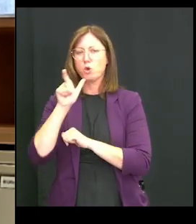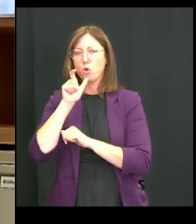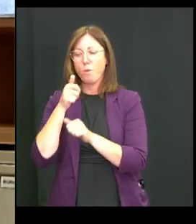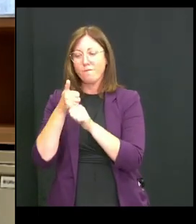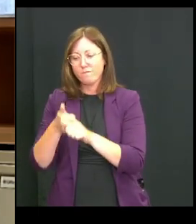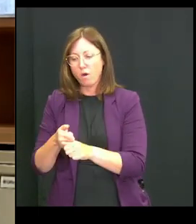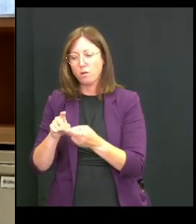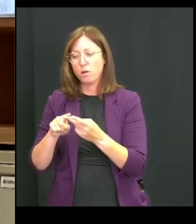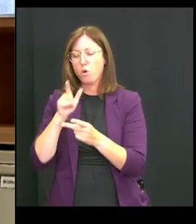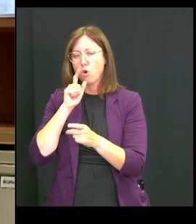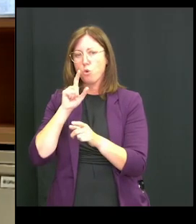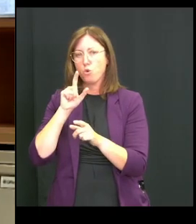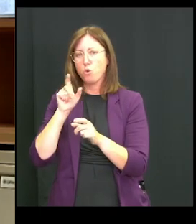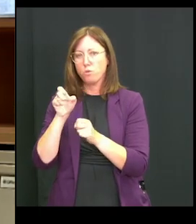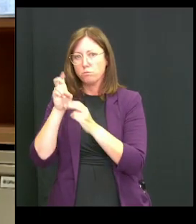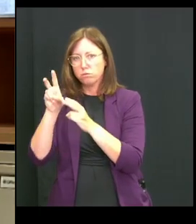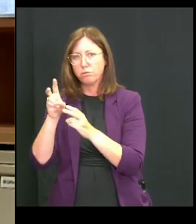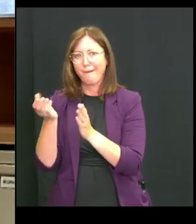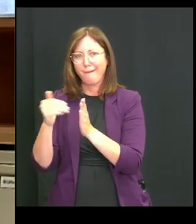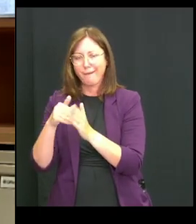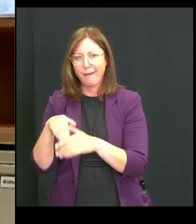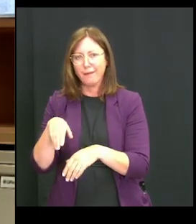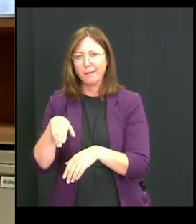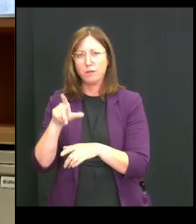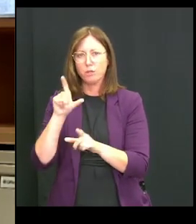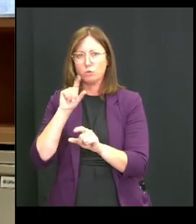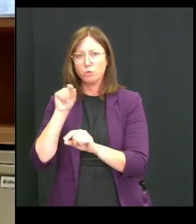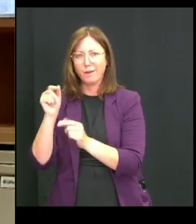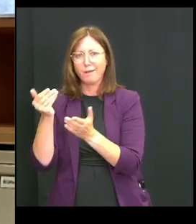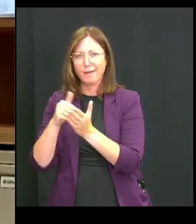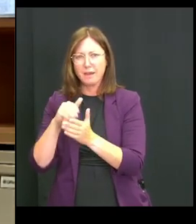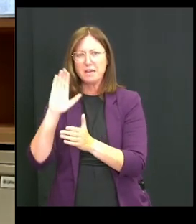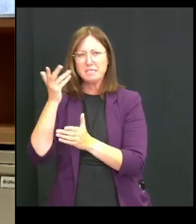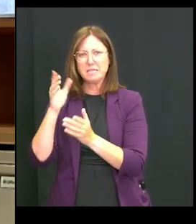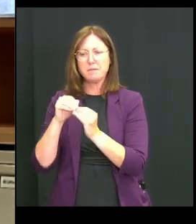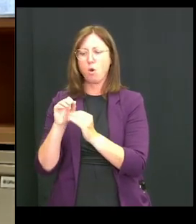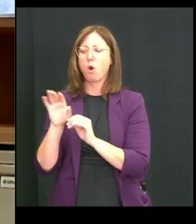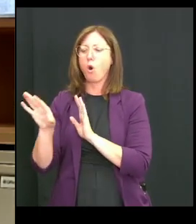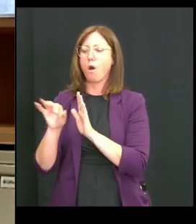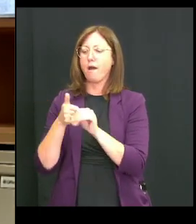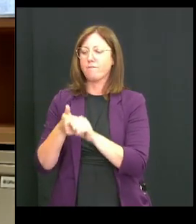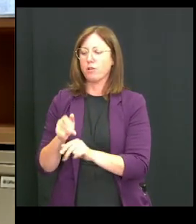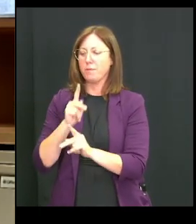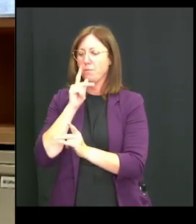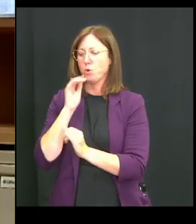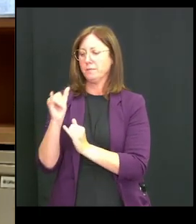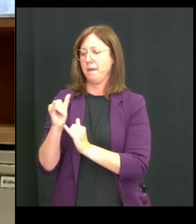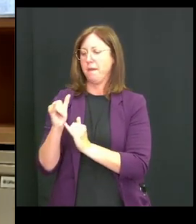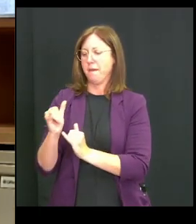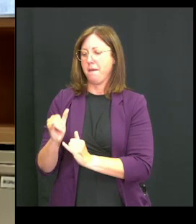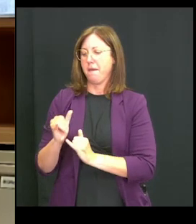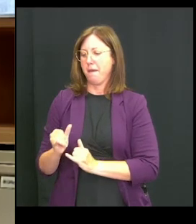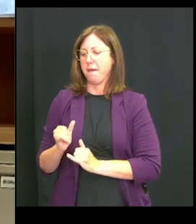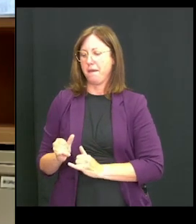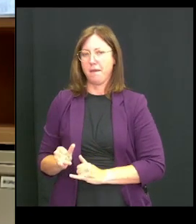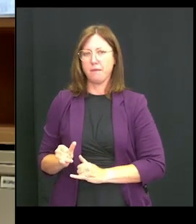All of that tends to be more homogenous than people's overall selection of the news.